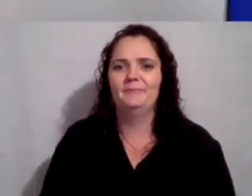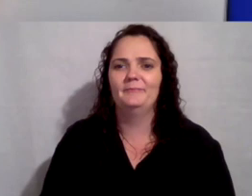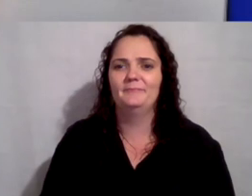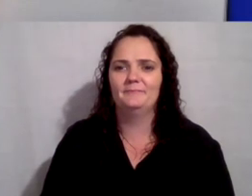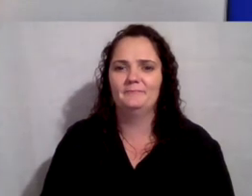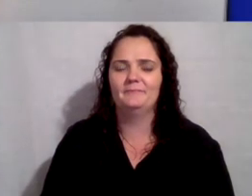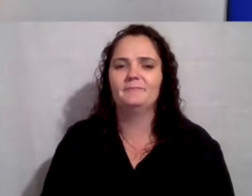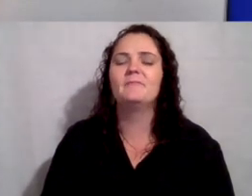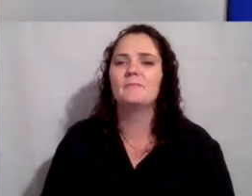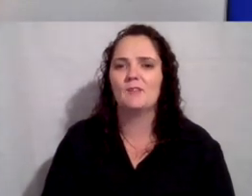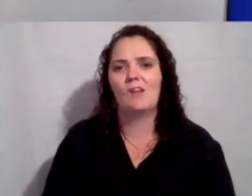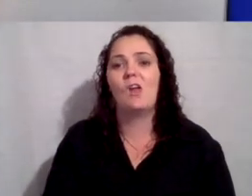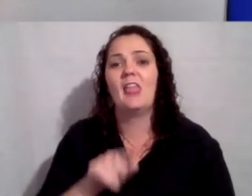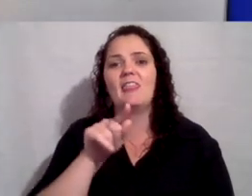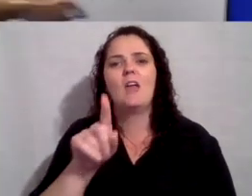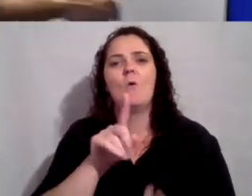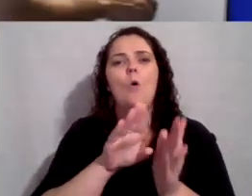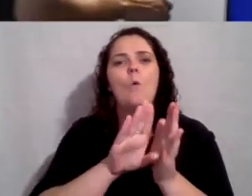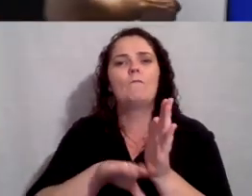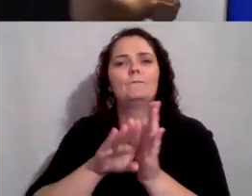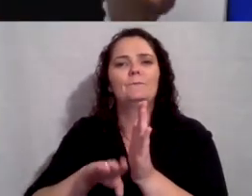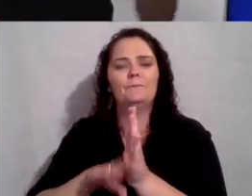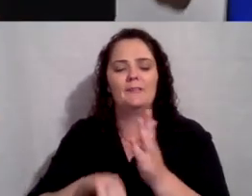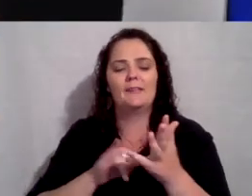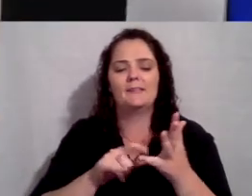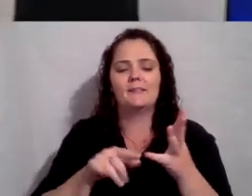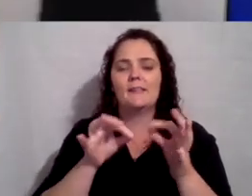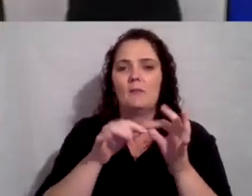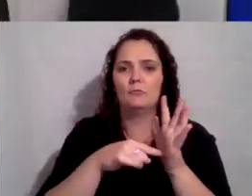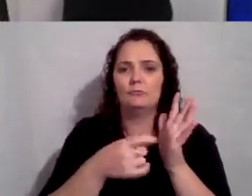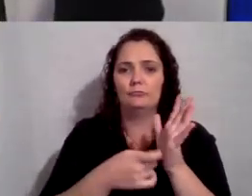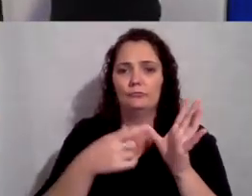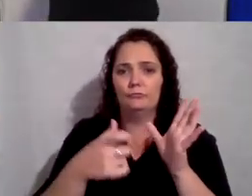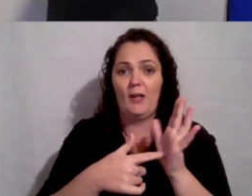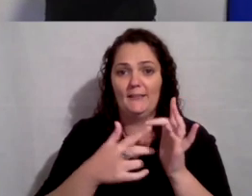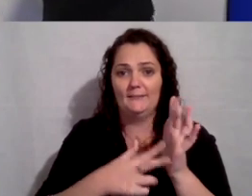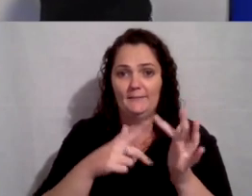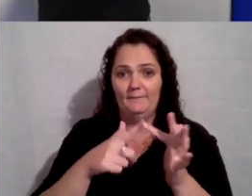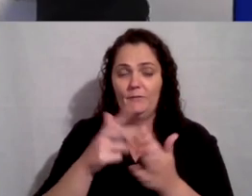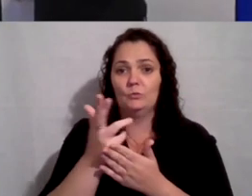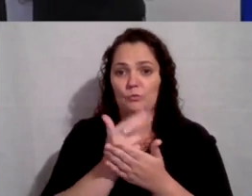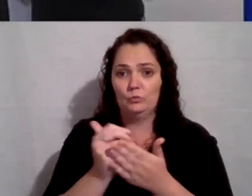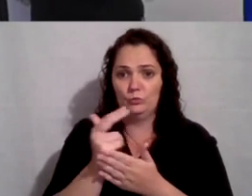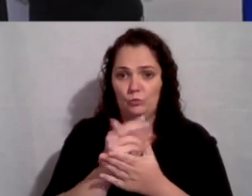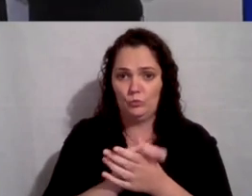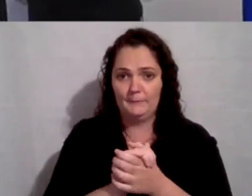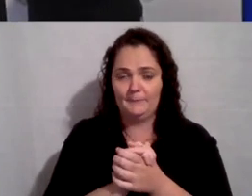Alright so that is the basic of subtractive drawing, subtractive drawing is putting down that wash first